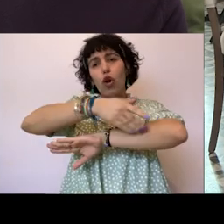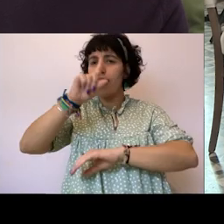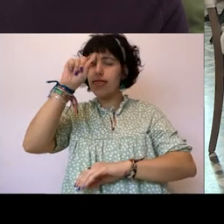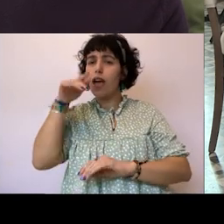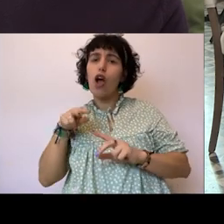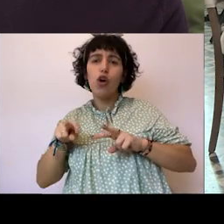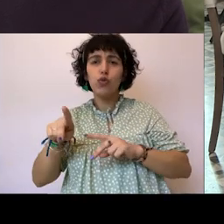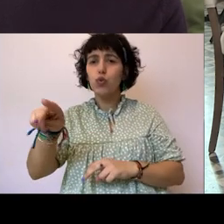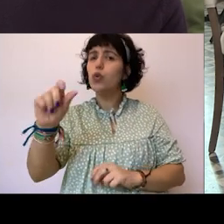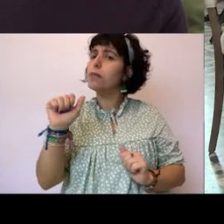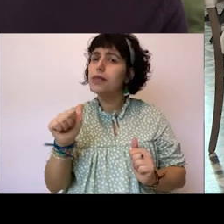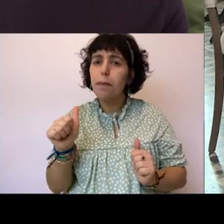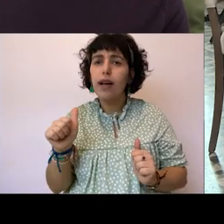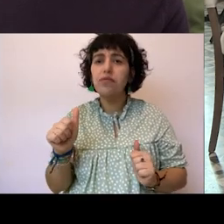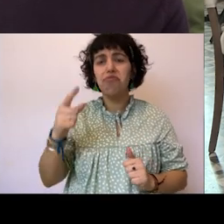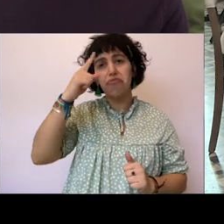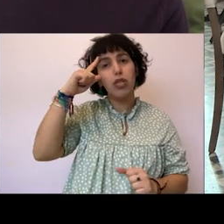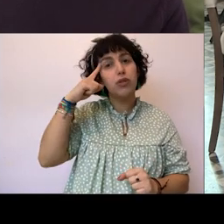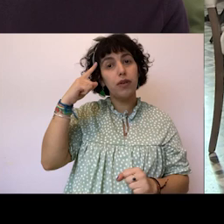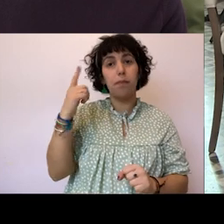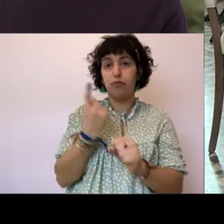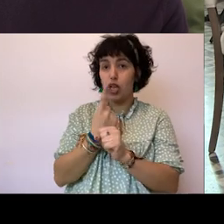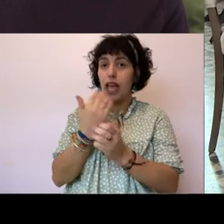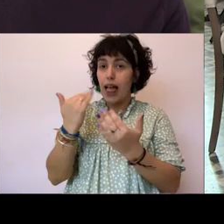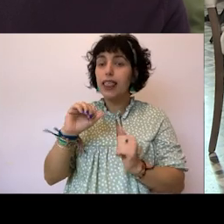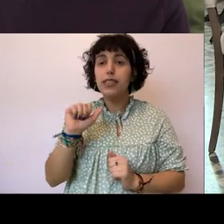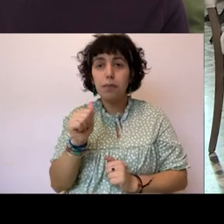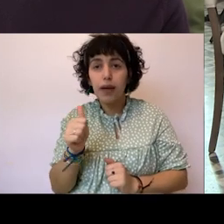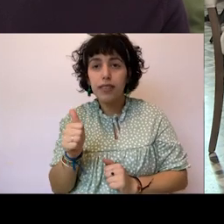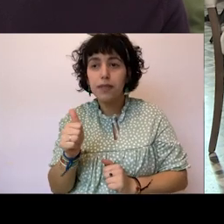no matter what happened to you and in whatever state or something happened to me